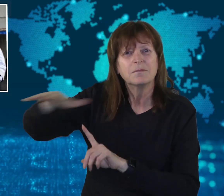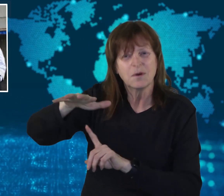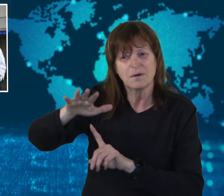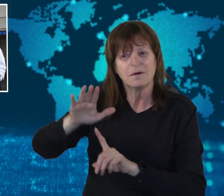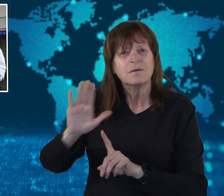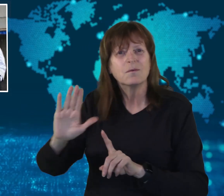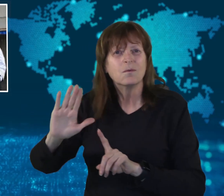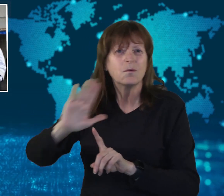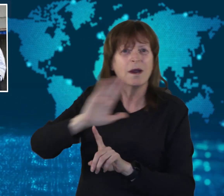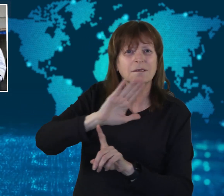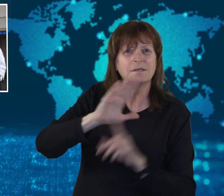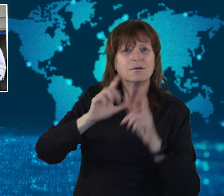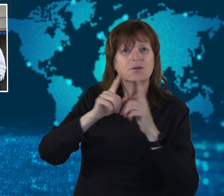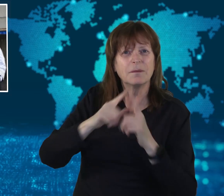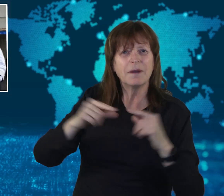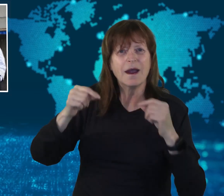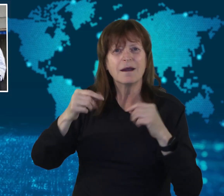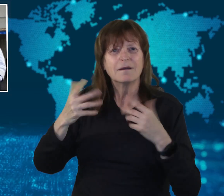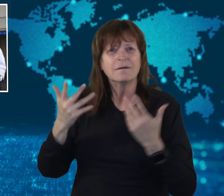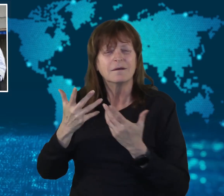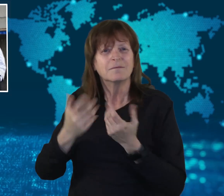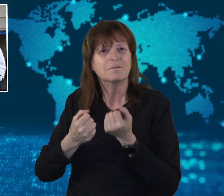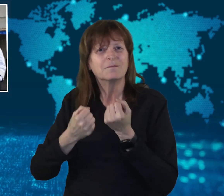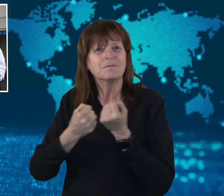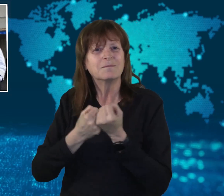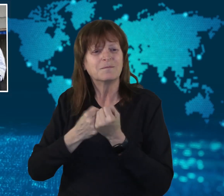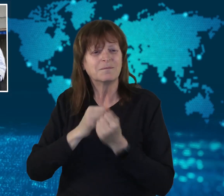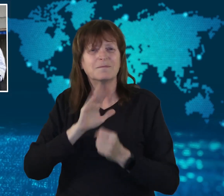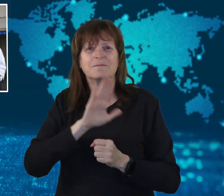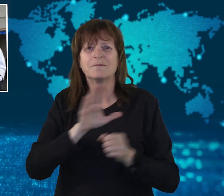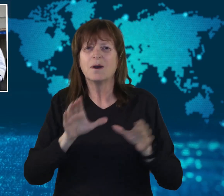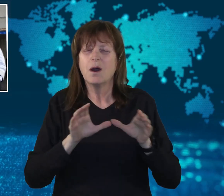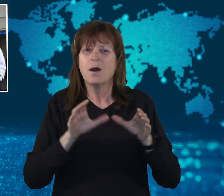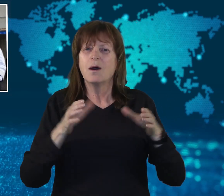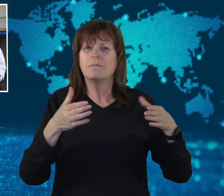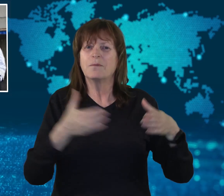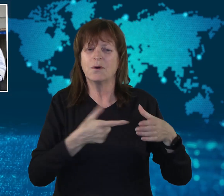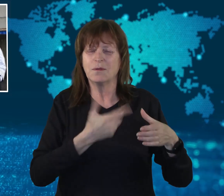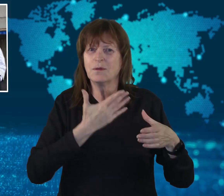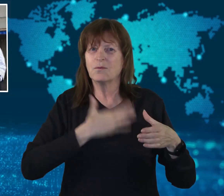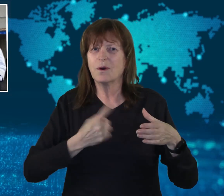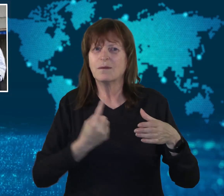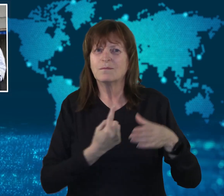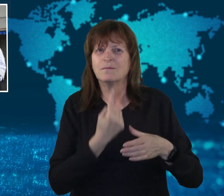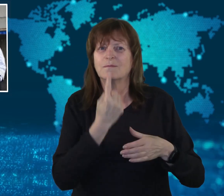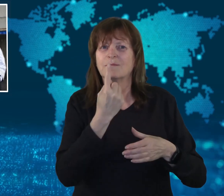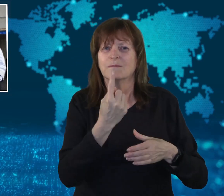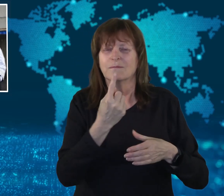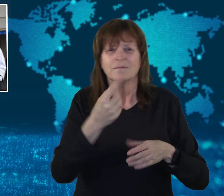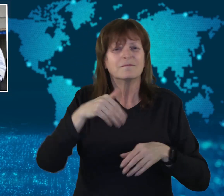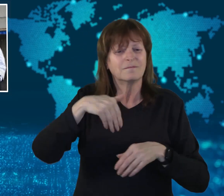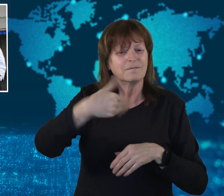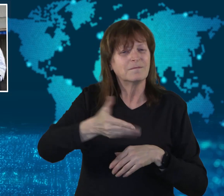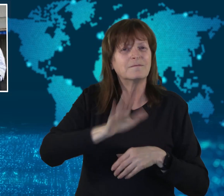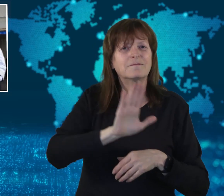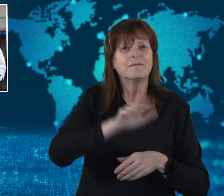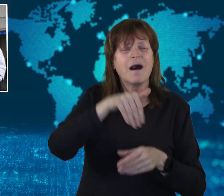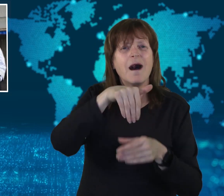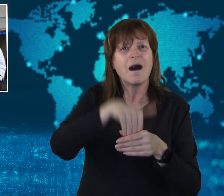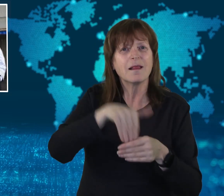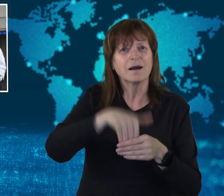The suspect, identified as Ryuji Kimura, was immediately surrounded